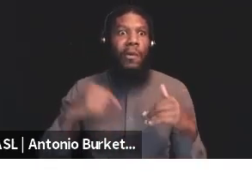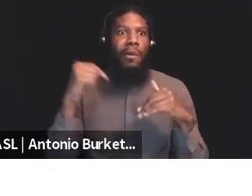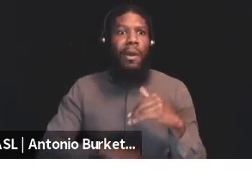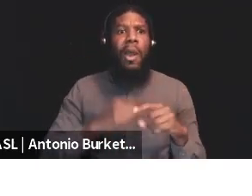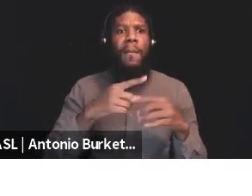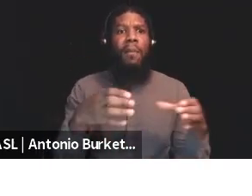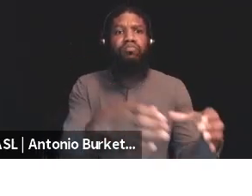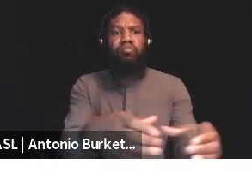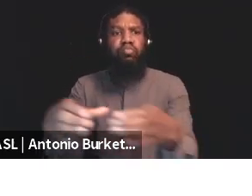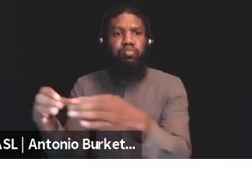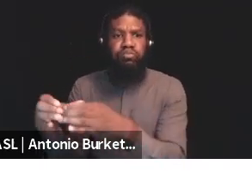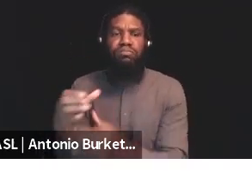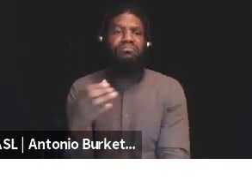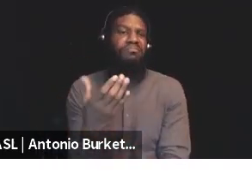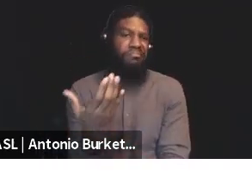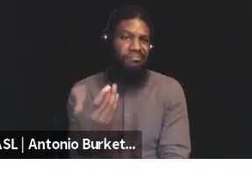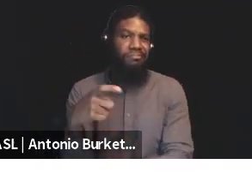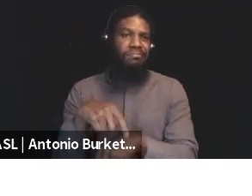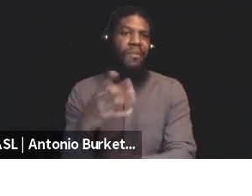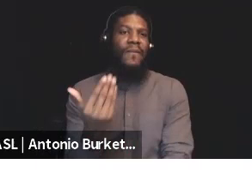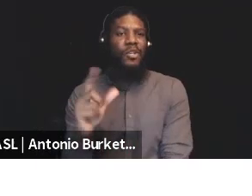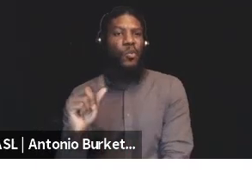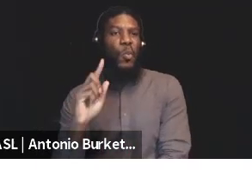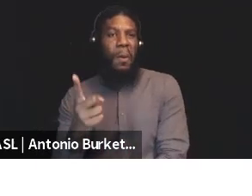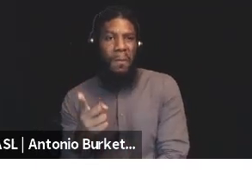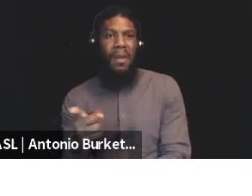so to kind of discuss some of our key findings. [Yvonne,